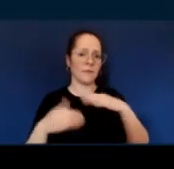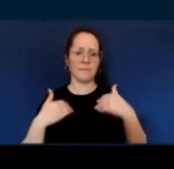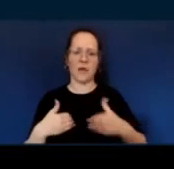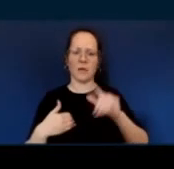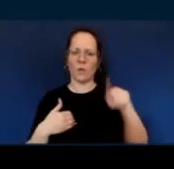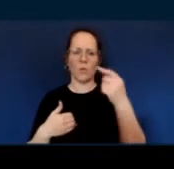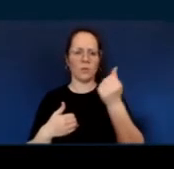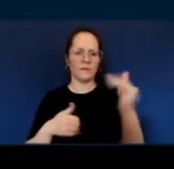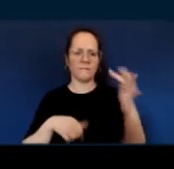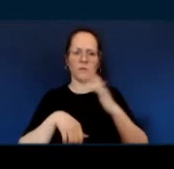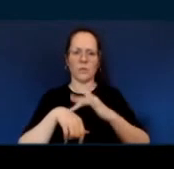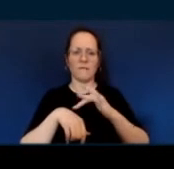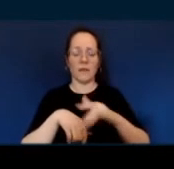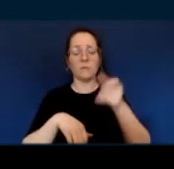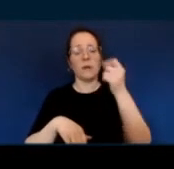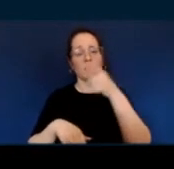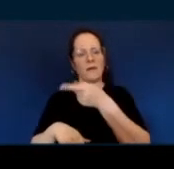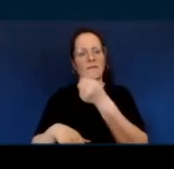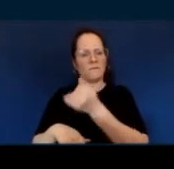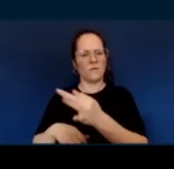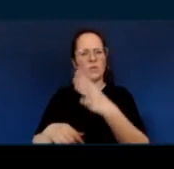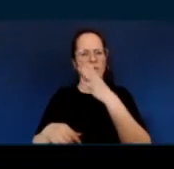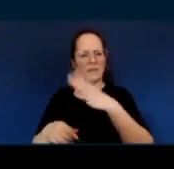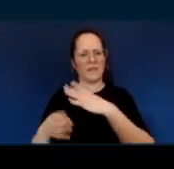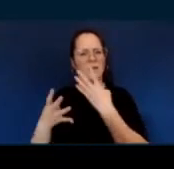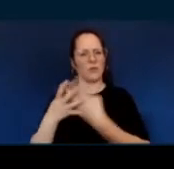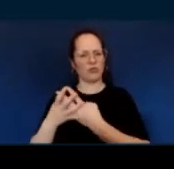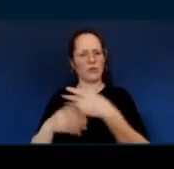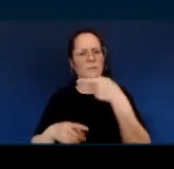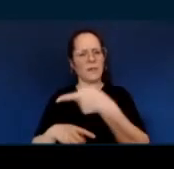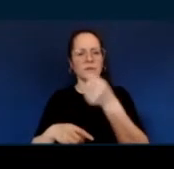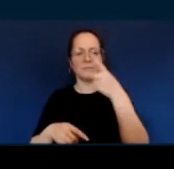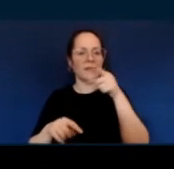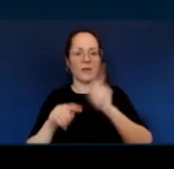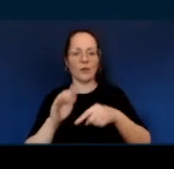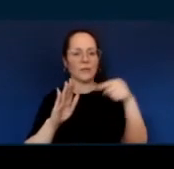THERE WERE FEWER FEMALE CRIMINALS BUT ALSO BECAUSE THEY COULD BT BE EXECUTED BY